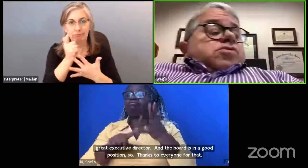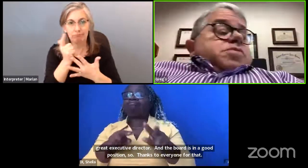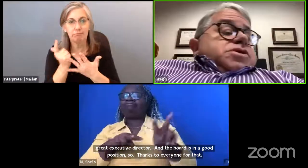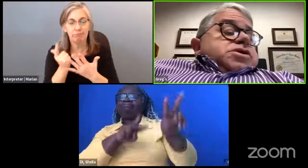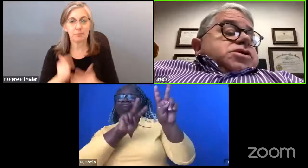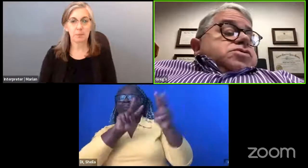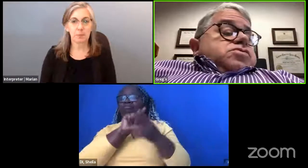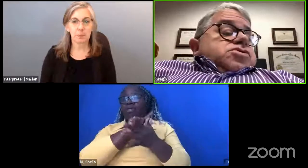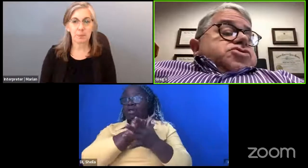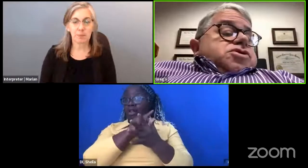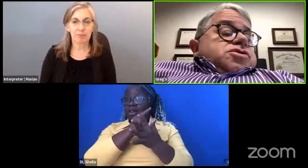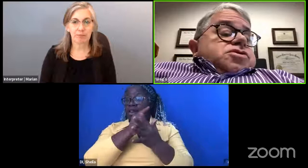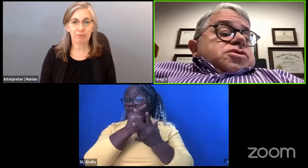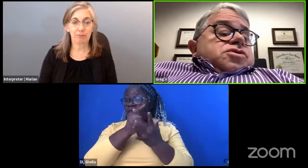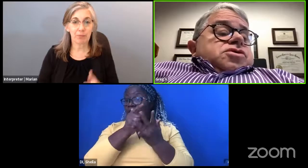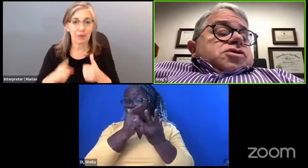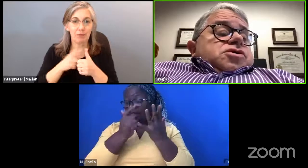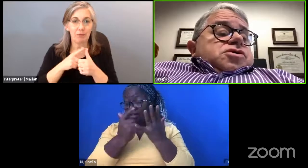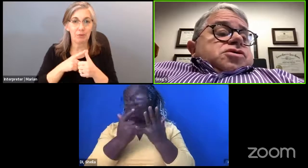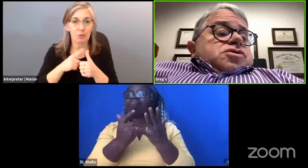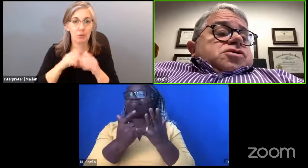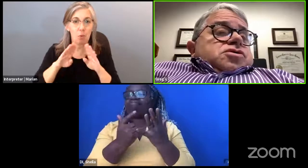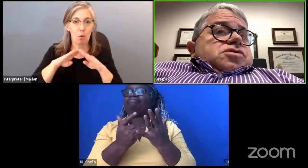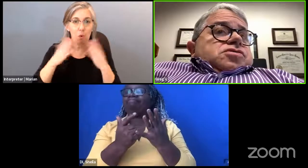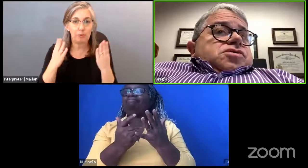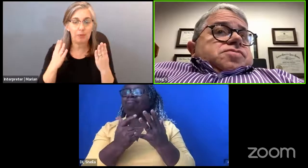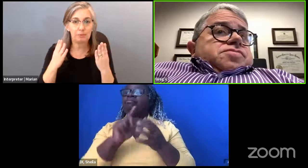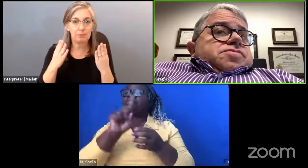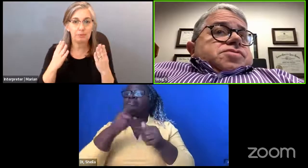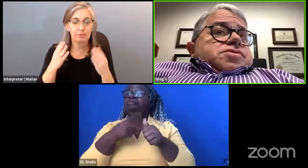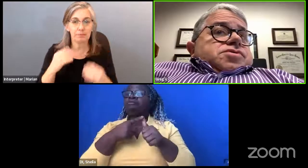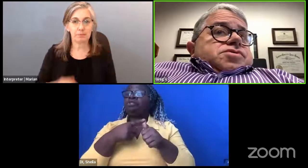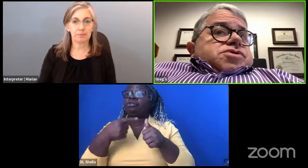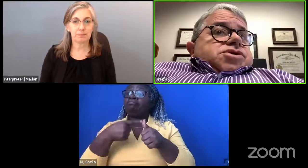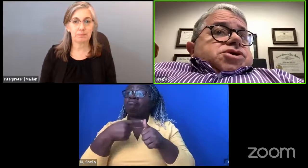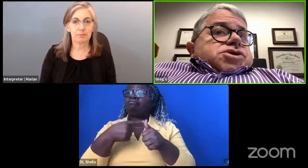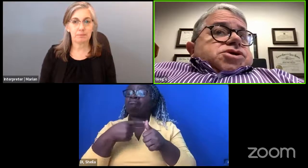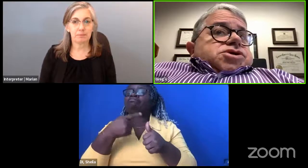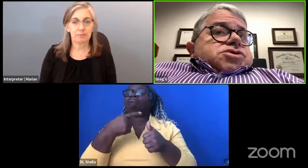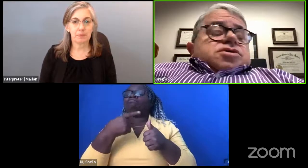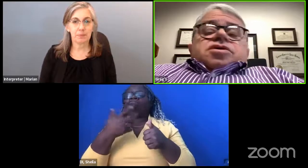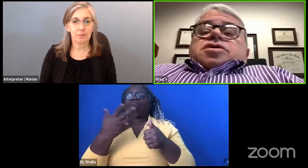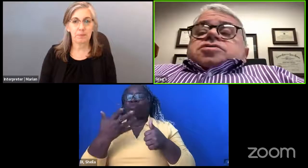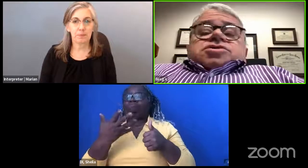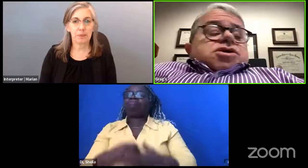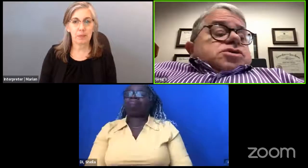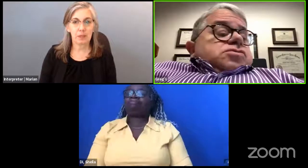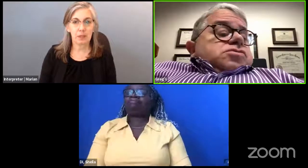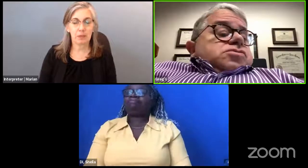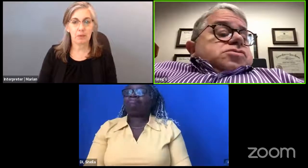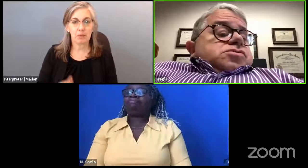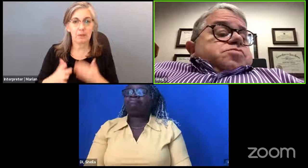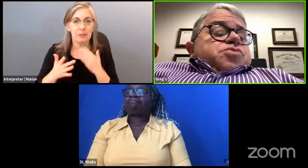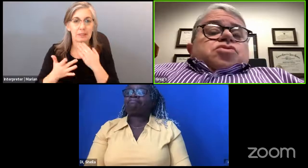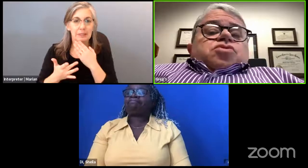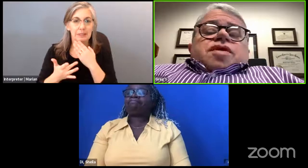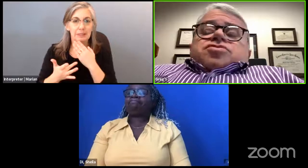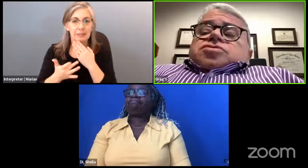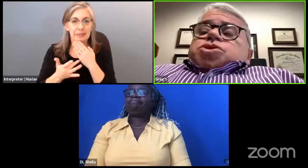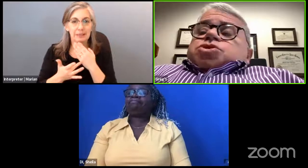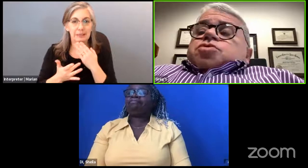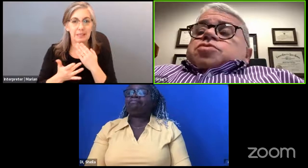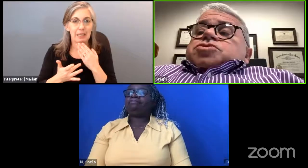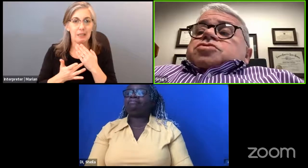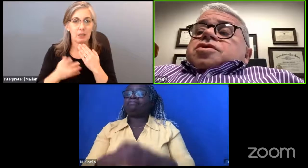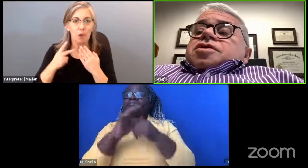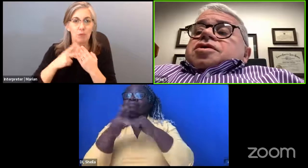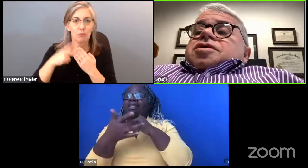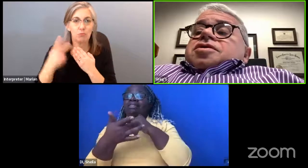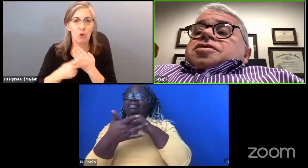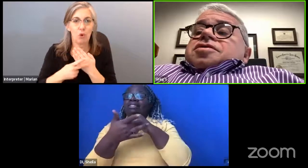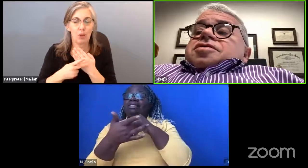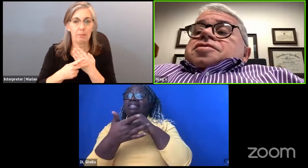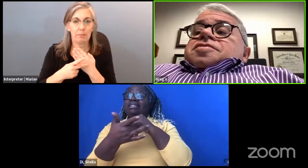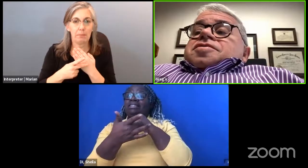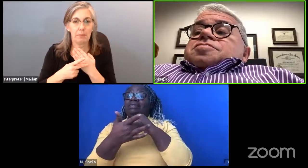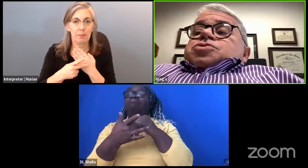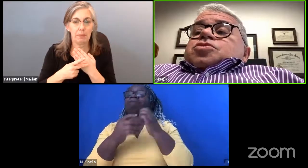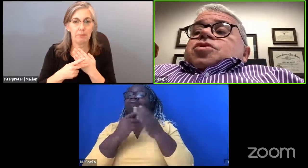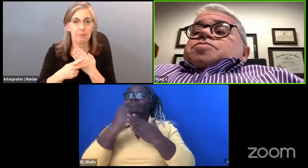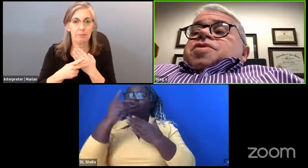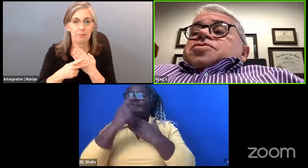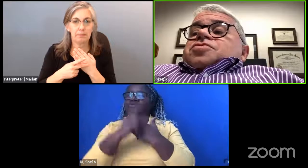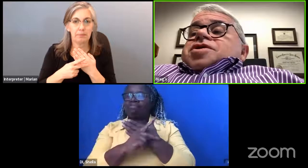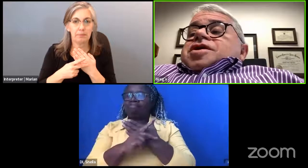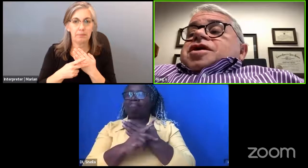And we will begin with our Technical Programs, and just a moment, too, Mr. Kuo, by the way,